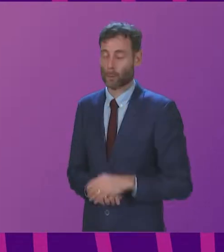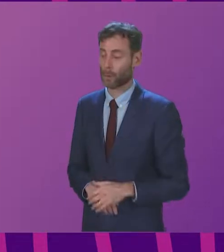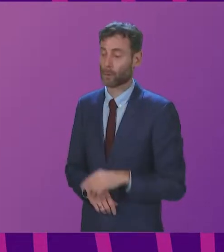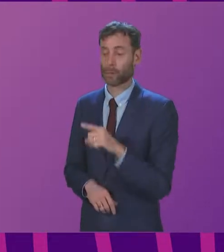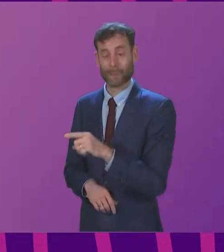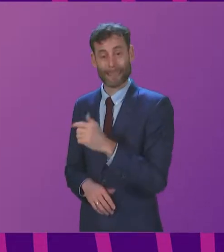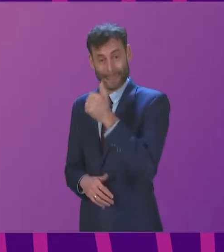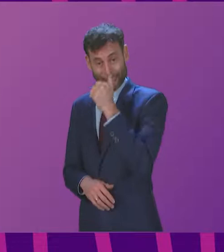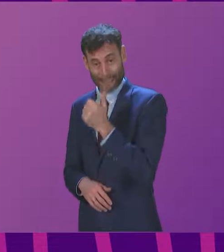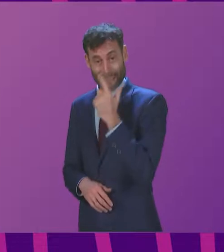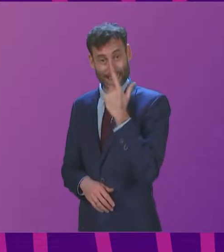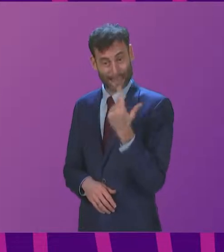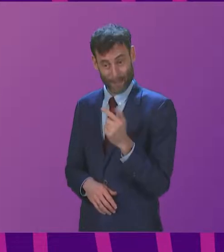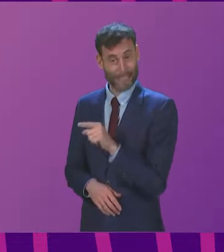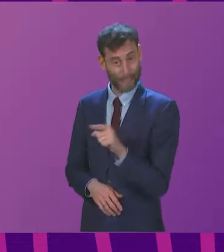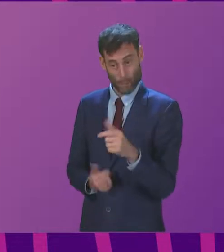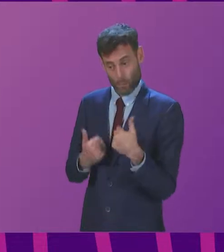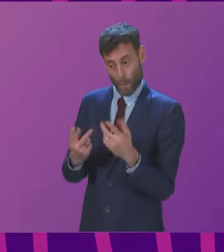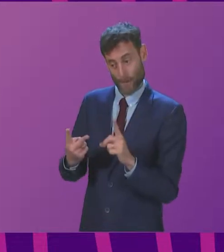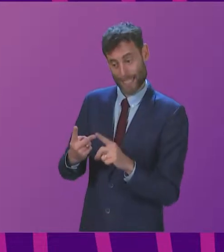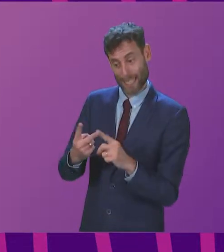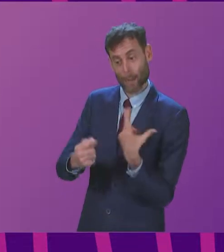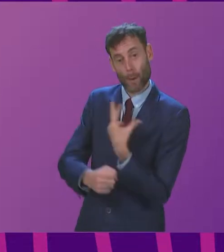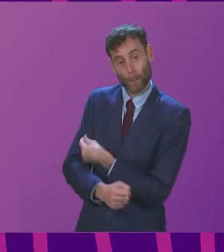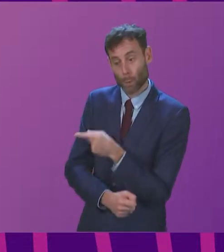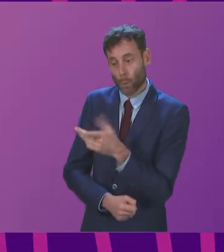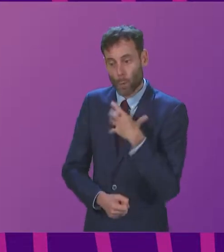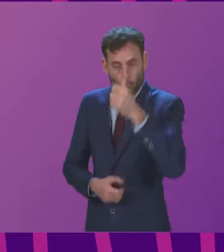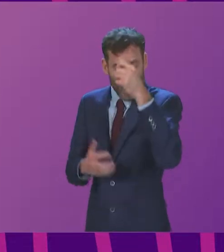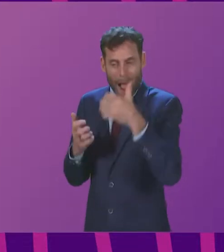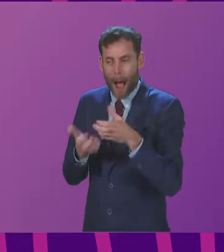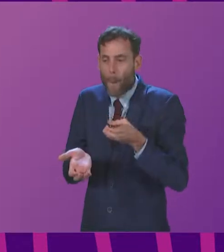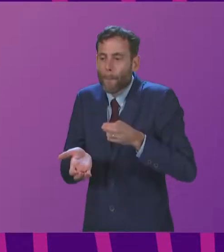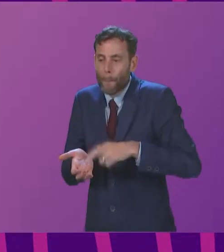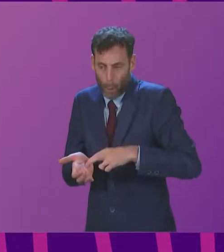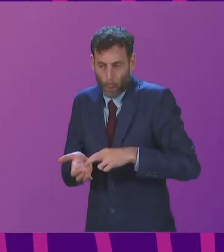will now be offered a second dose, information on booking appointments will be available very soon.